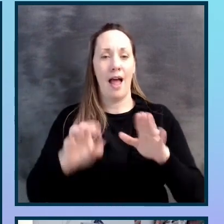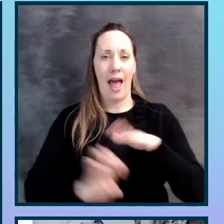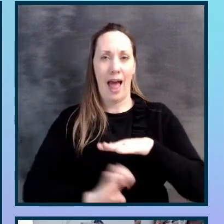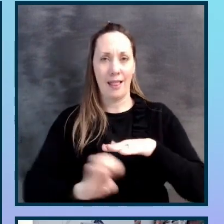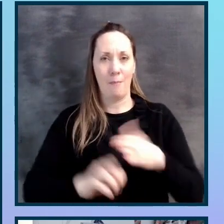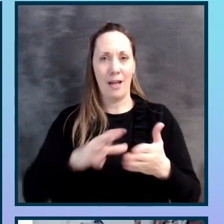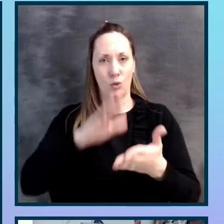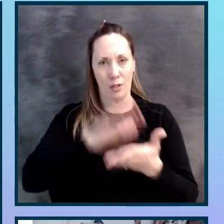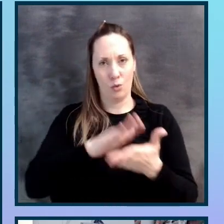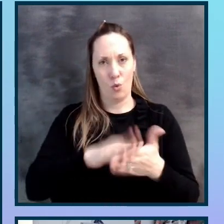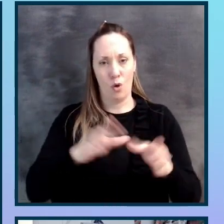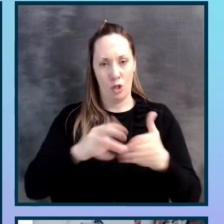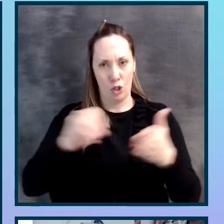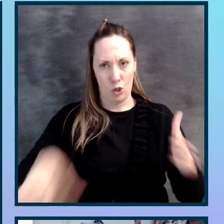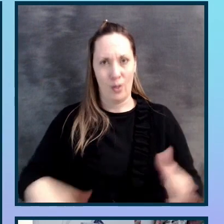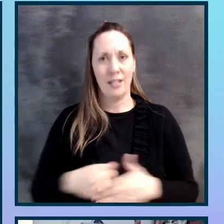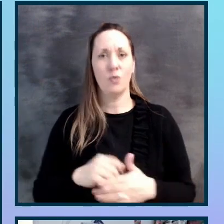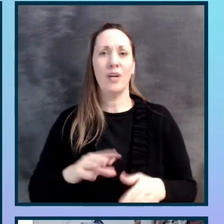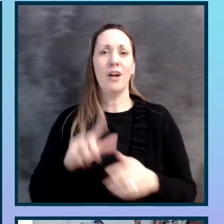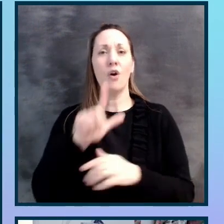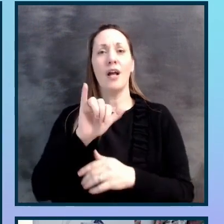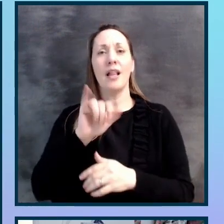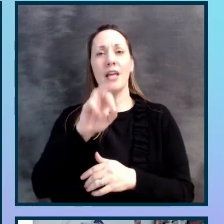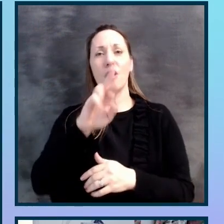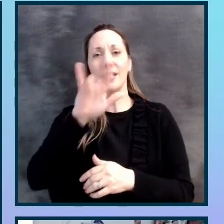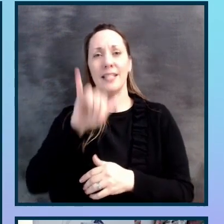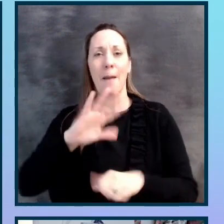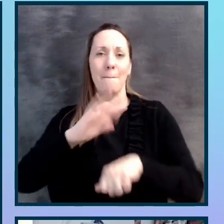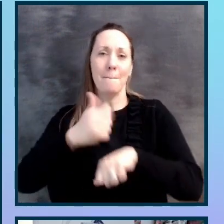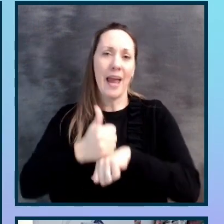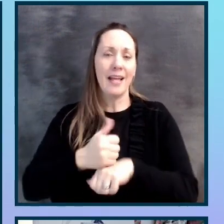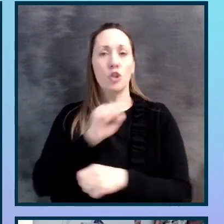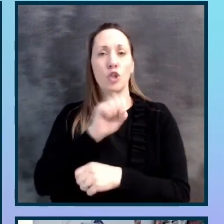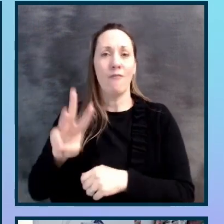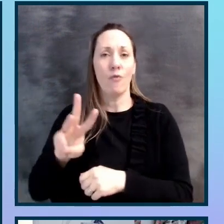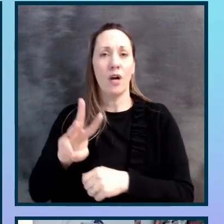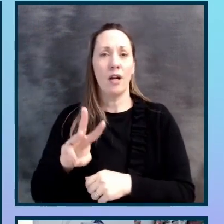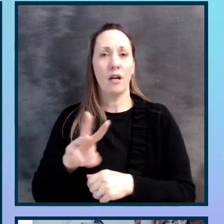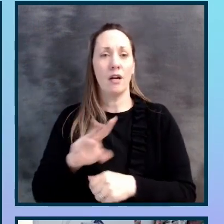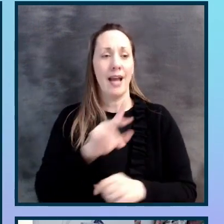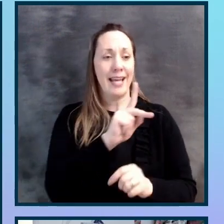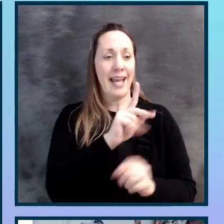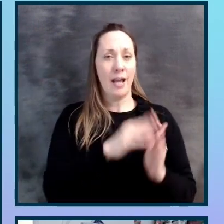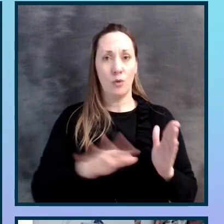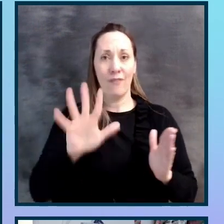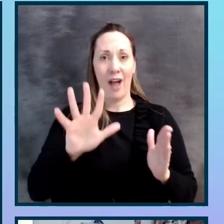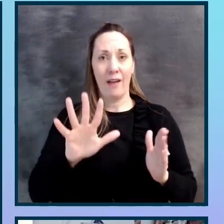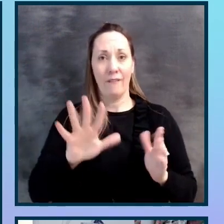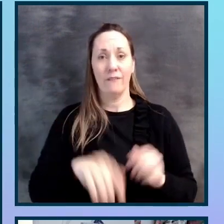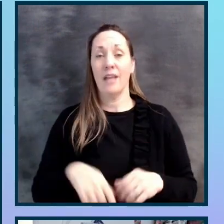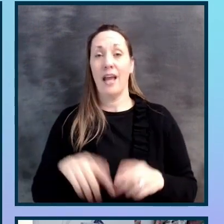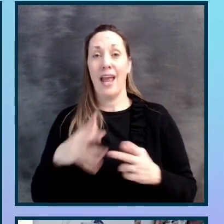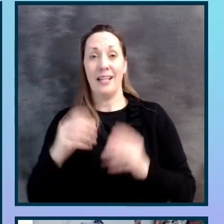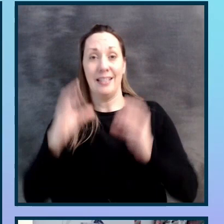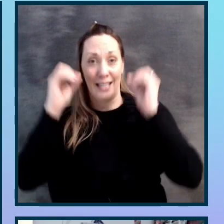research-based literacy software and resources to K-5 teachers and their students. Many of our employees